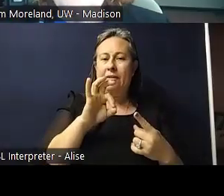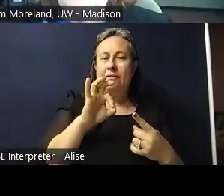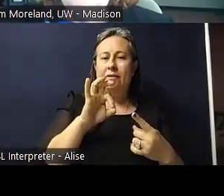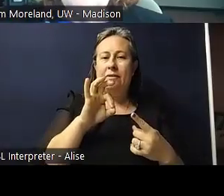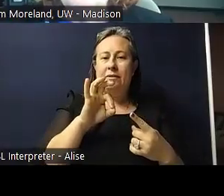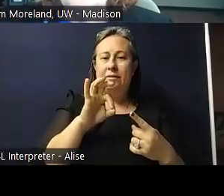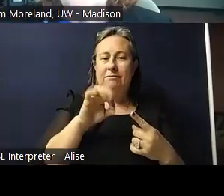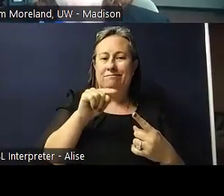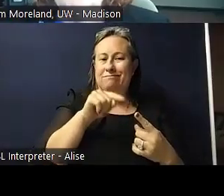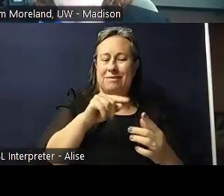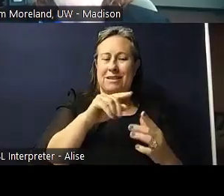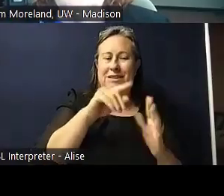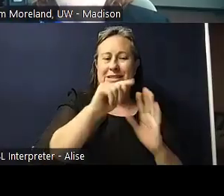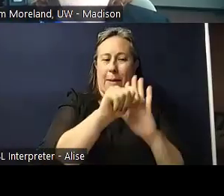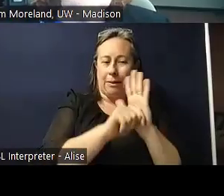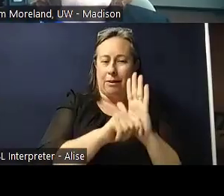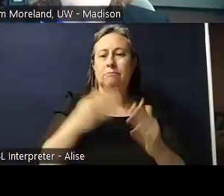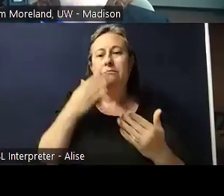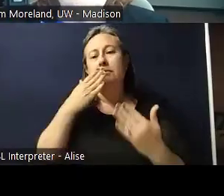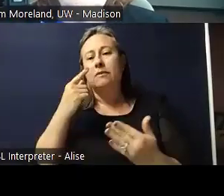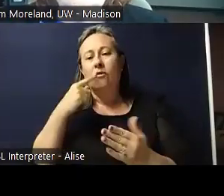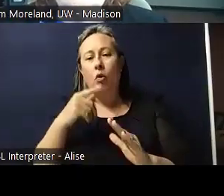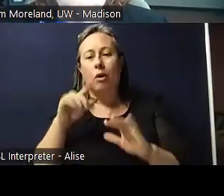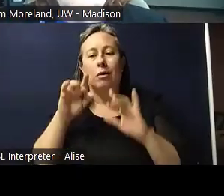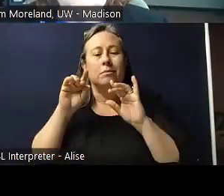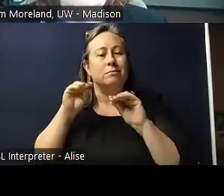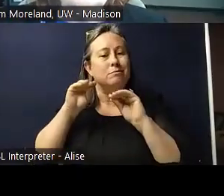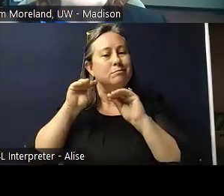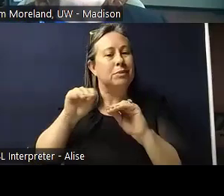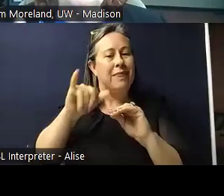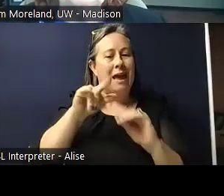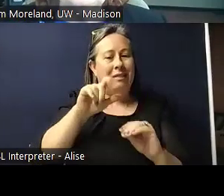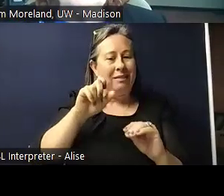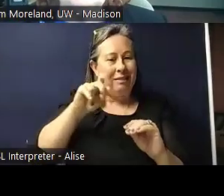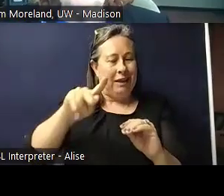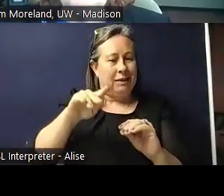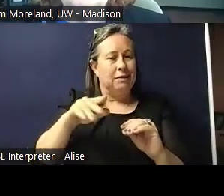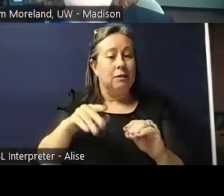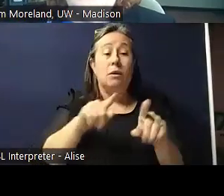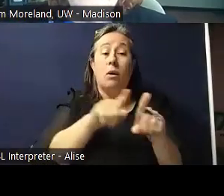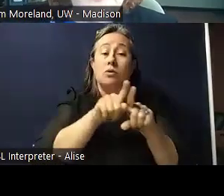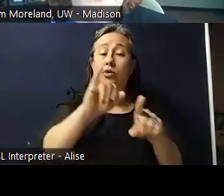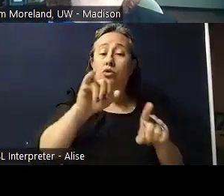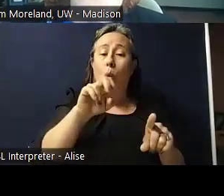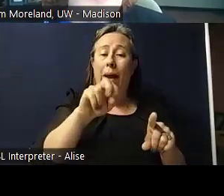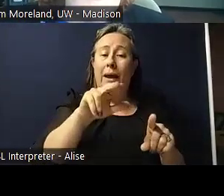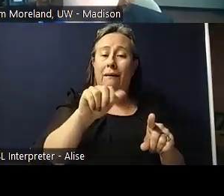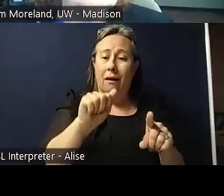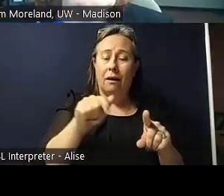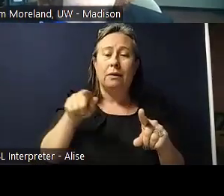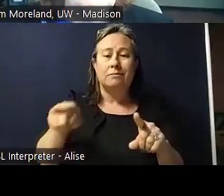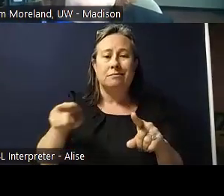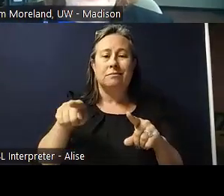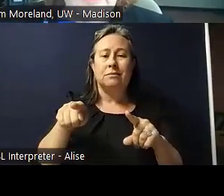and thank you, Courtney, for posting that link on there and also to Joanna, who posted the main FDP link.